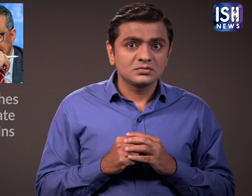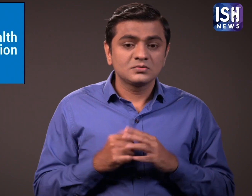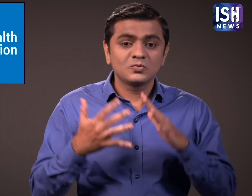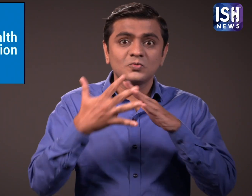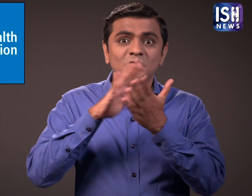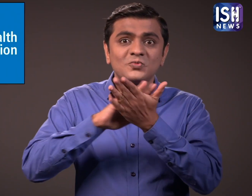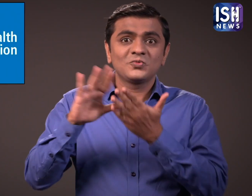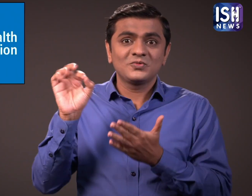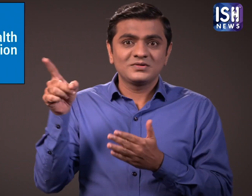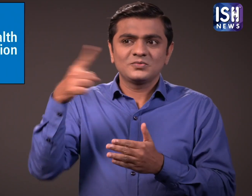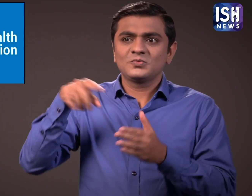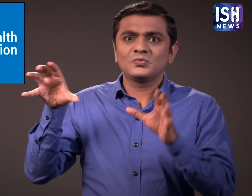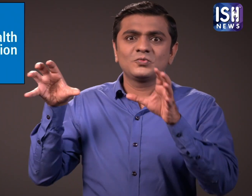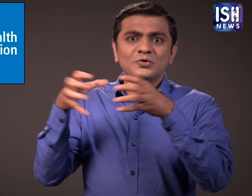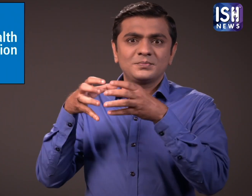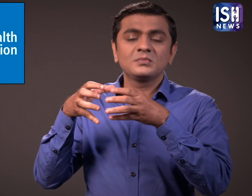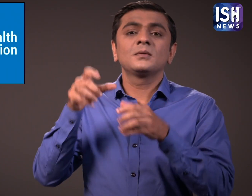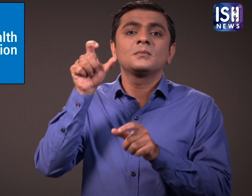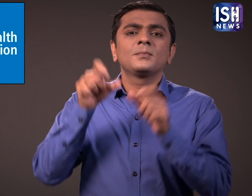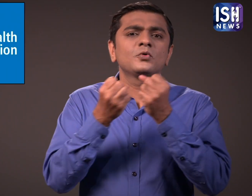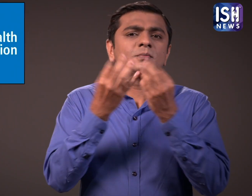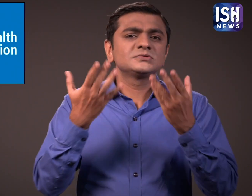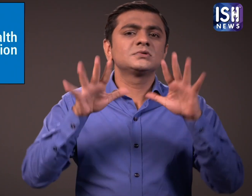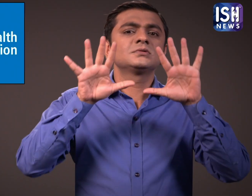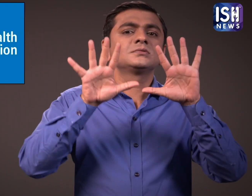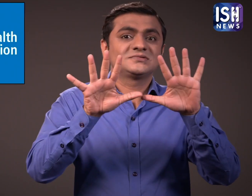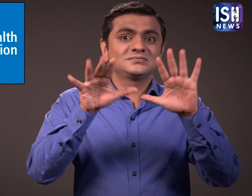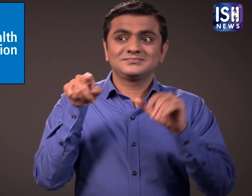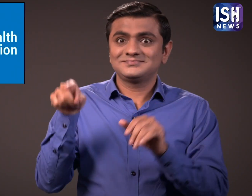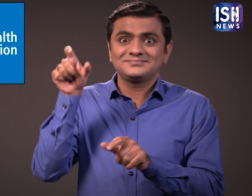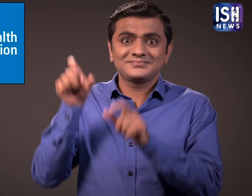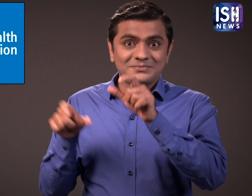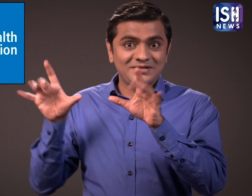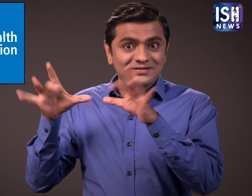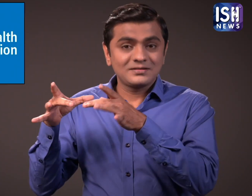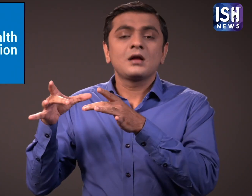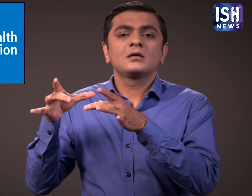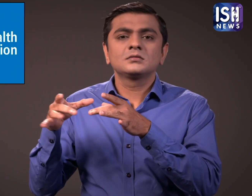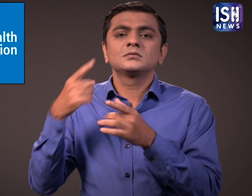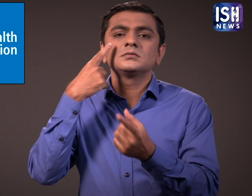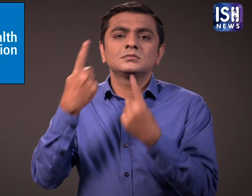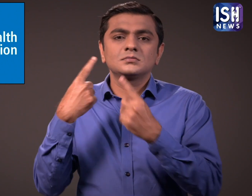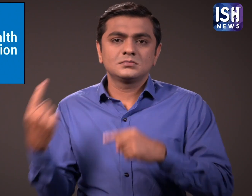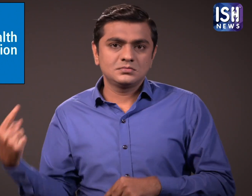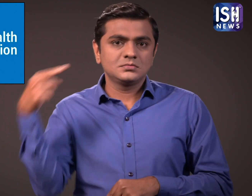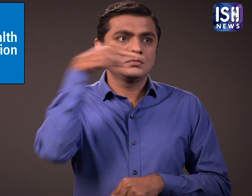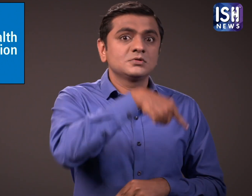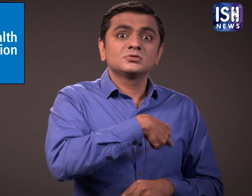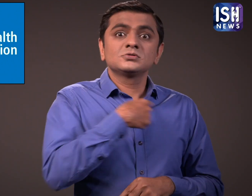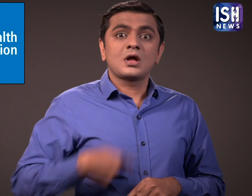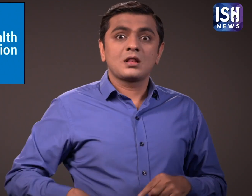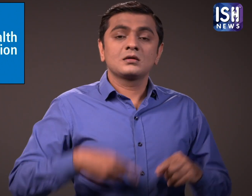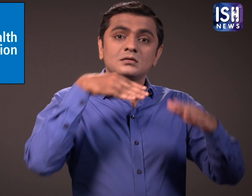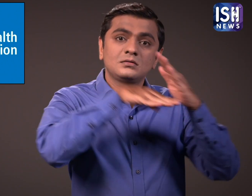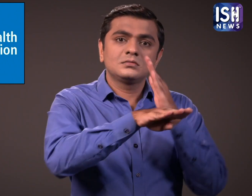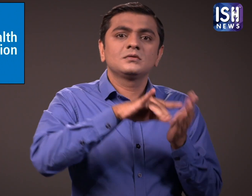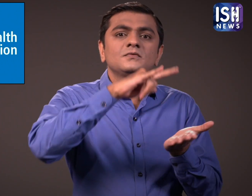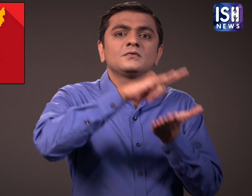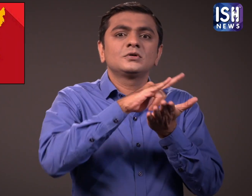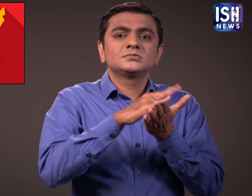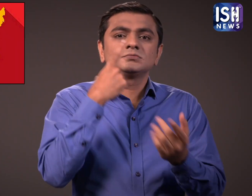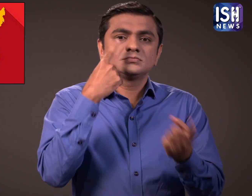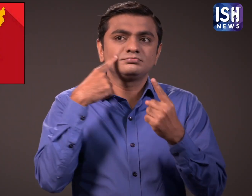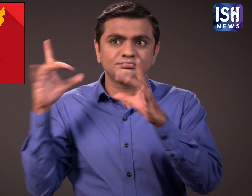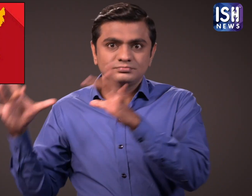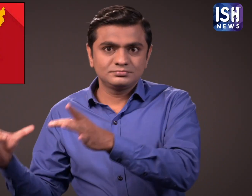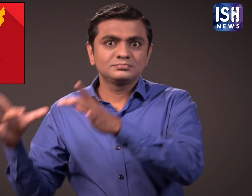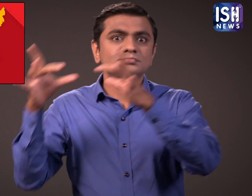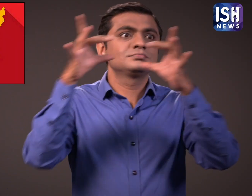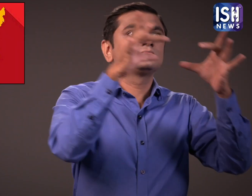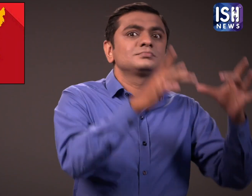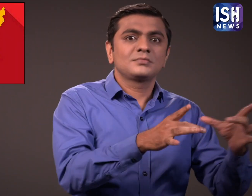a team of 10 WHO scientists have reached Wuhan, China.